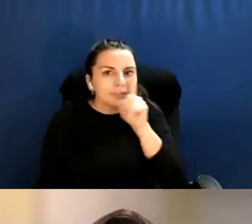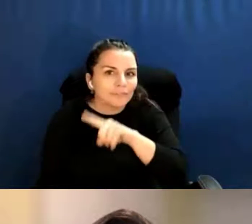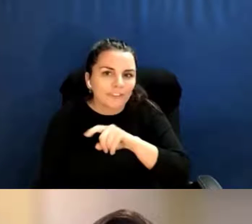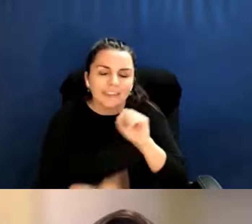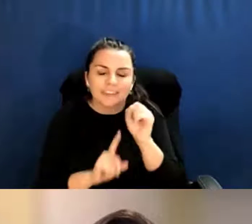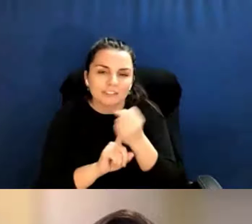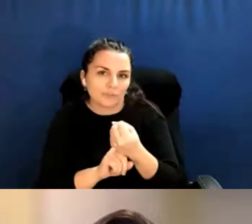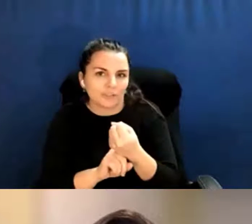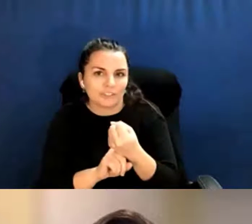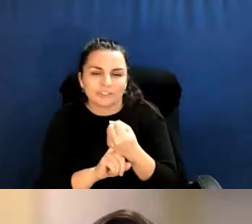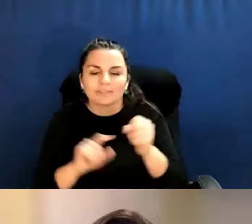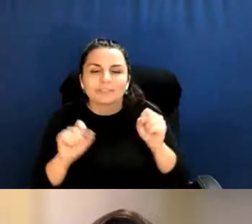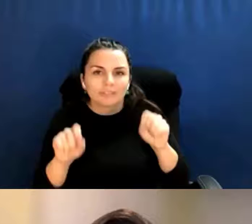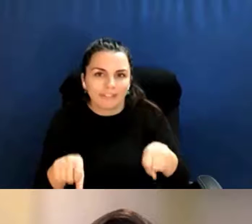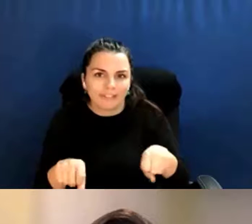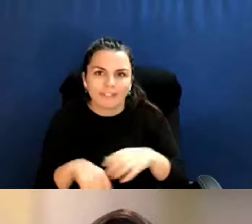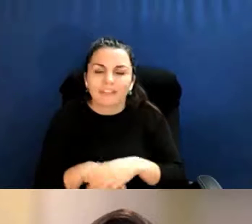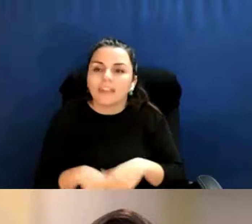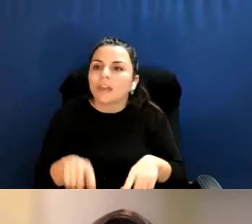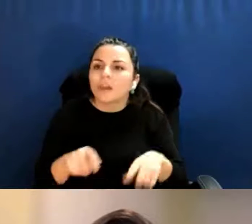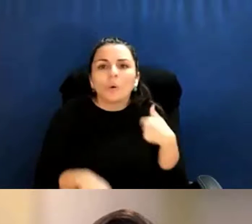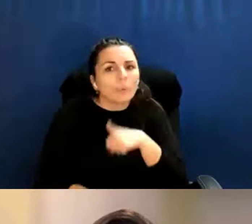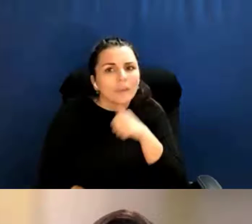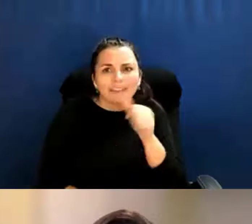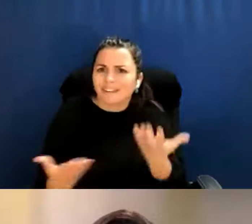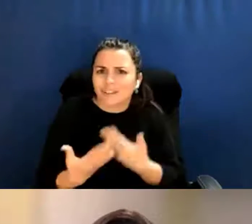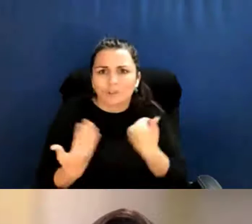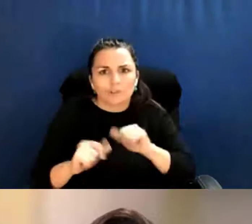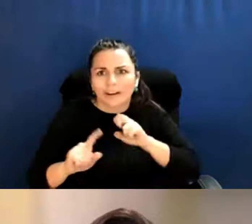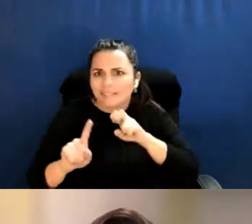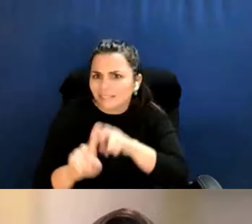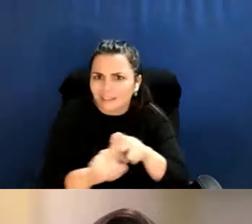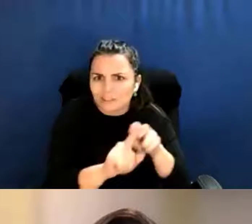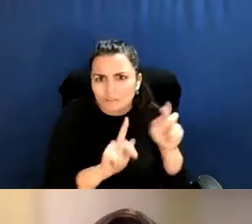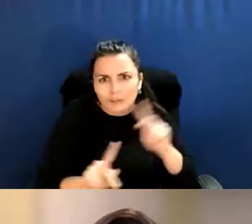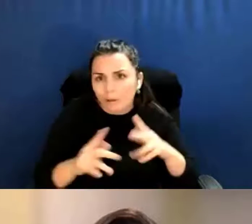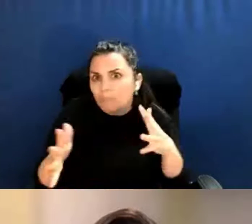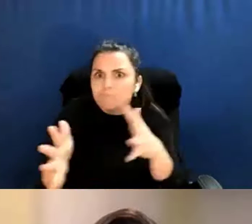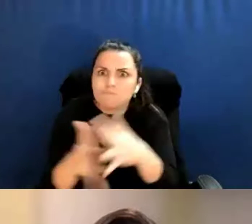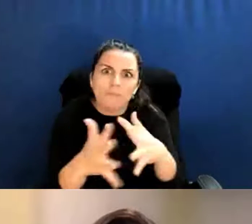And honestly, we're not there to try and ding people,